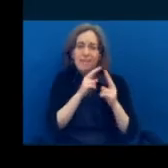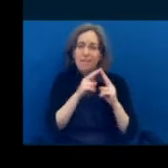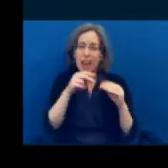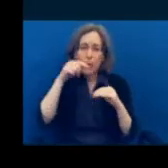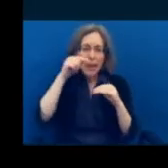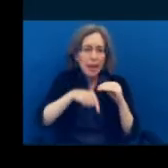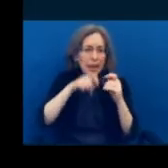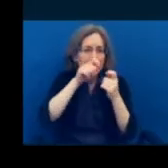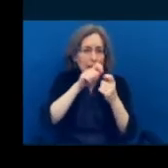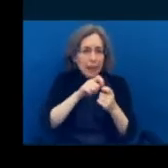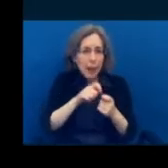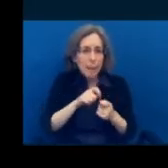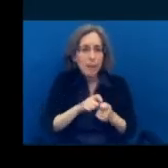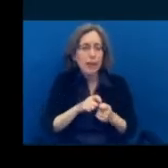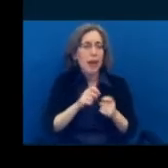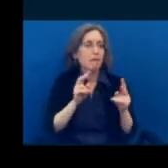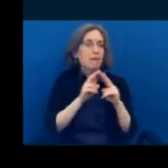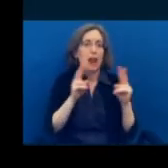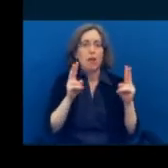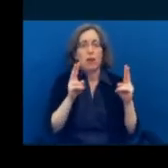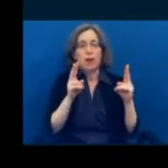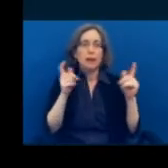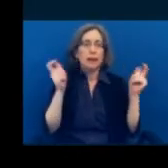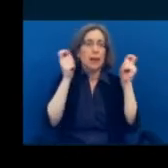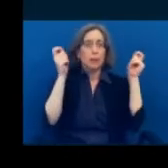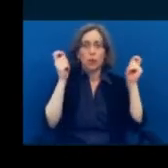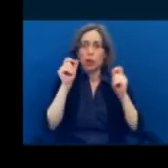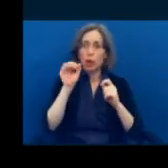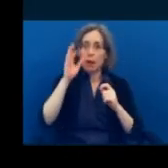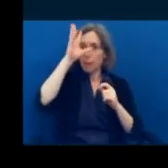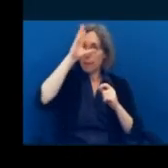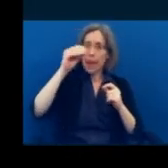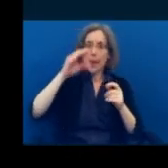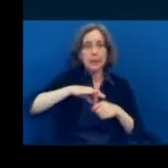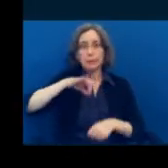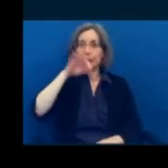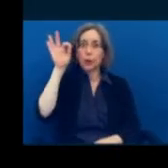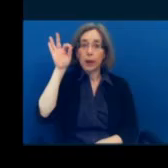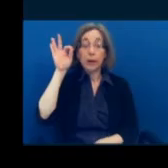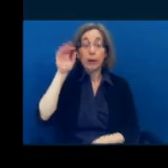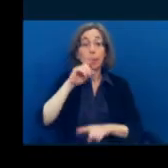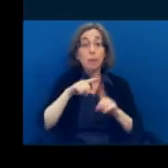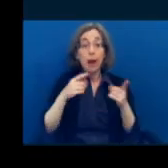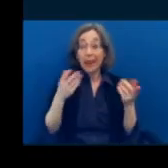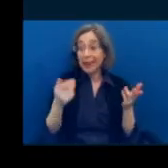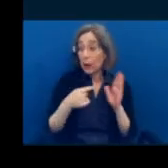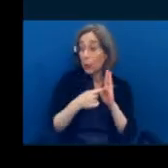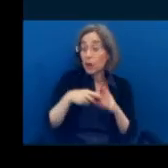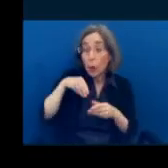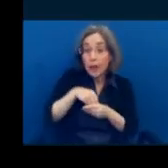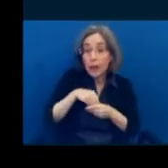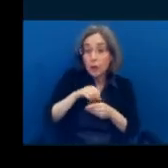OF MAN'S MAJESTY AND SPIRIT. BUT WHEN HE DEMONSTRATES THE INTERNAL ORGANS INSITUE, HE